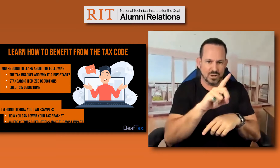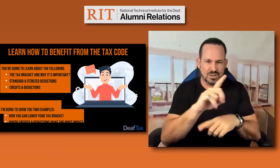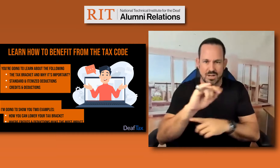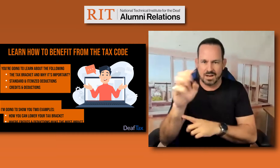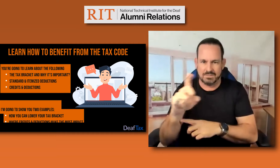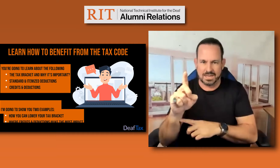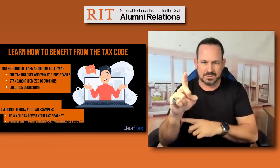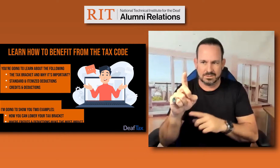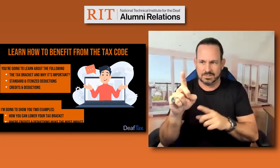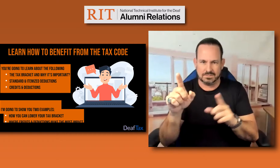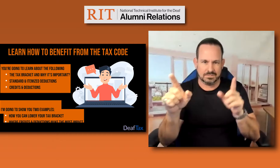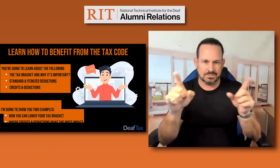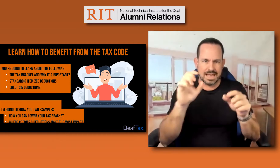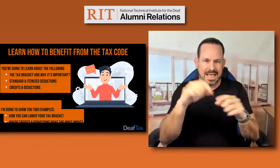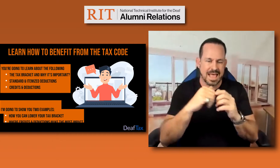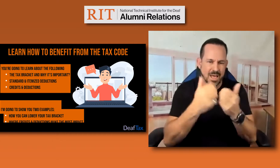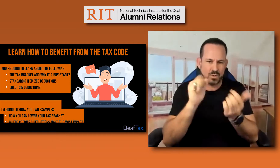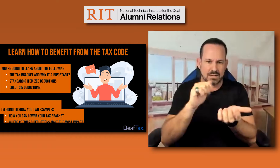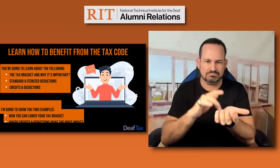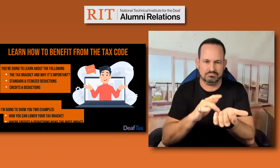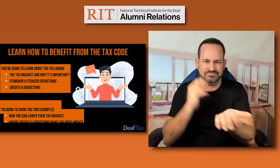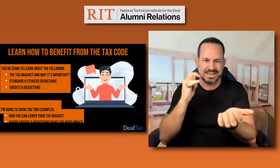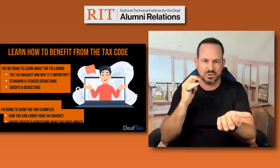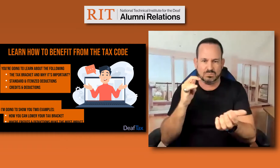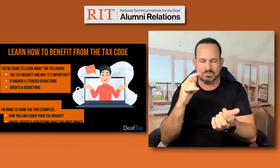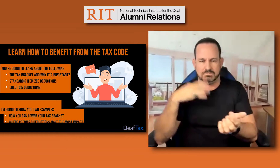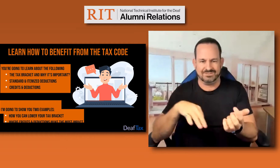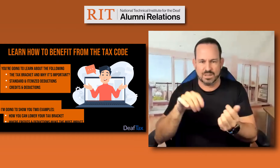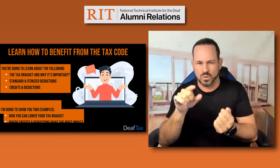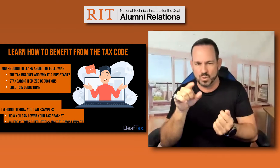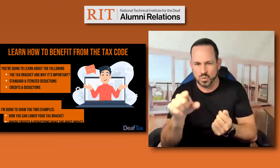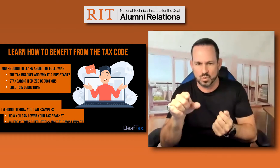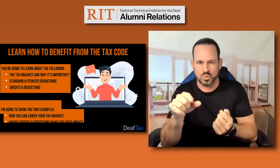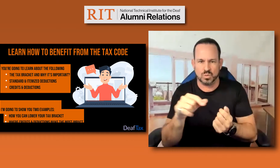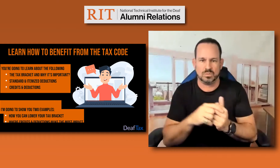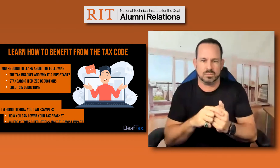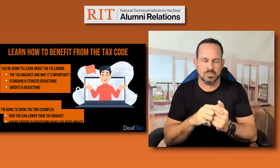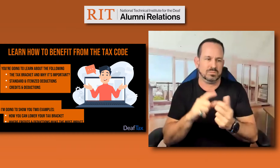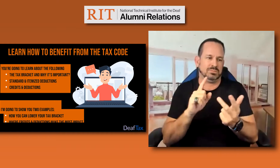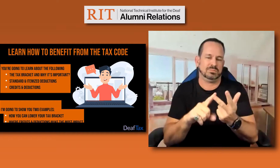how standardized and itemized deductions work; and how you can benefit--